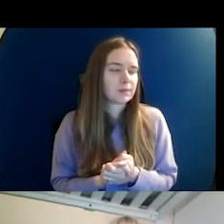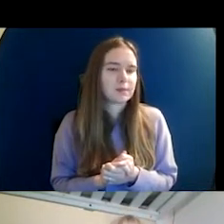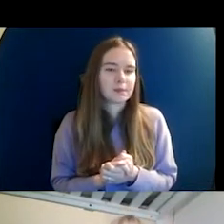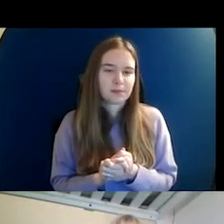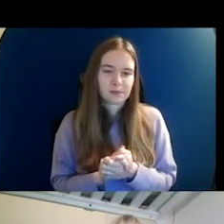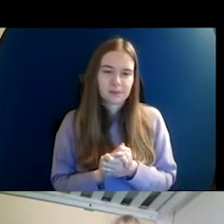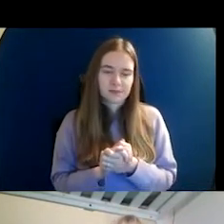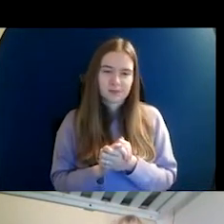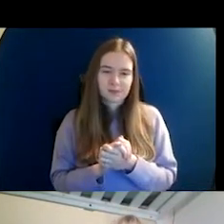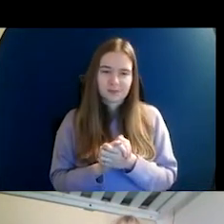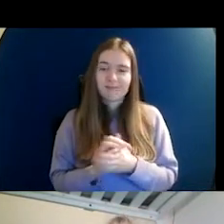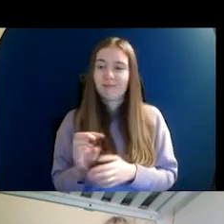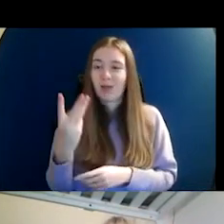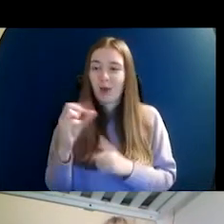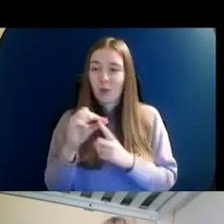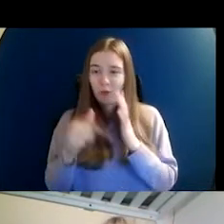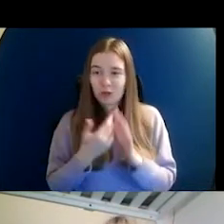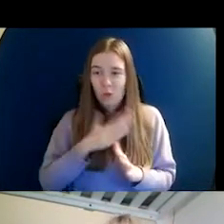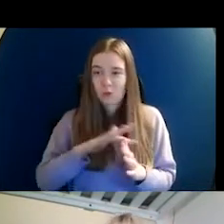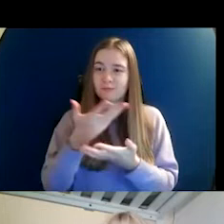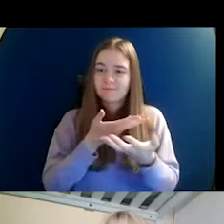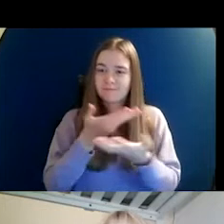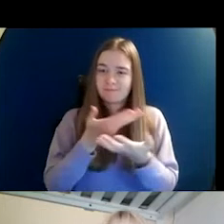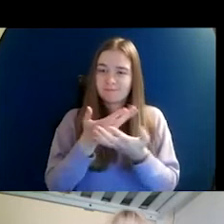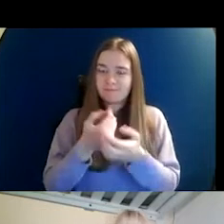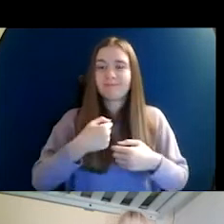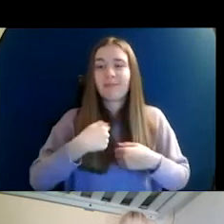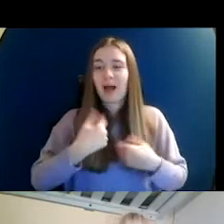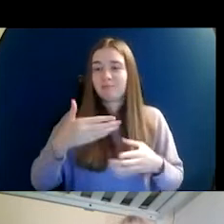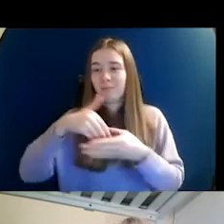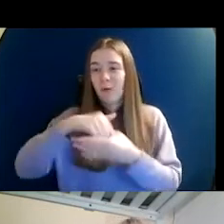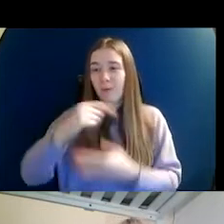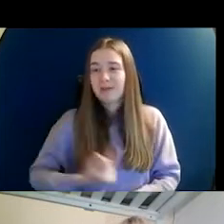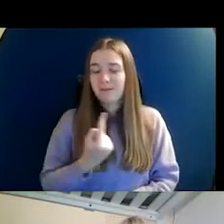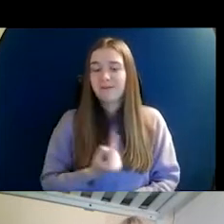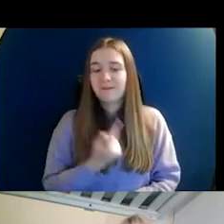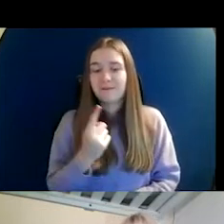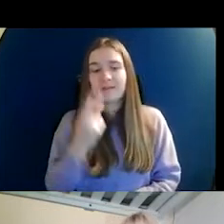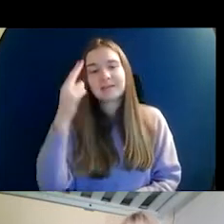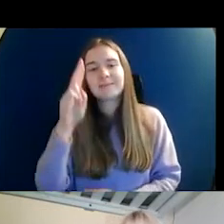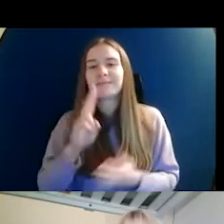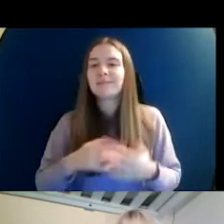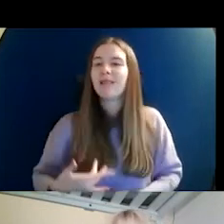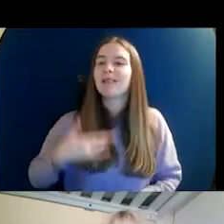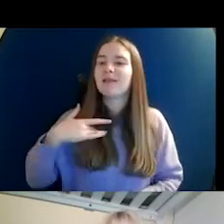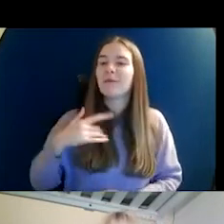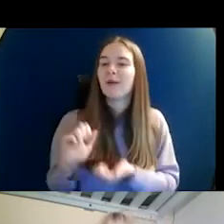And the third project I'd like to mention is something that I'm currently involved in and it's called the Liveable Neighbourhoods Project in Glasgow.